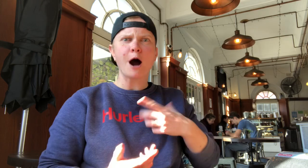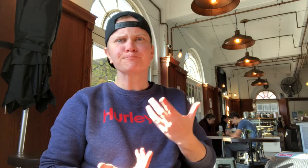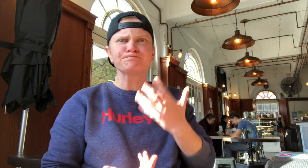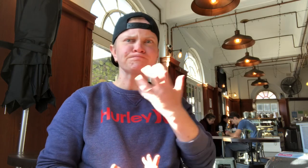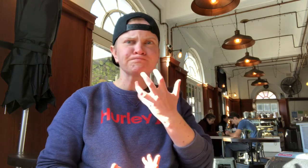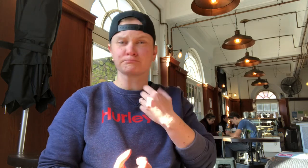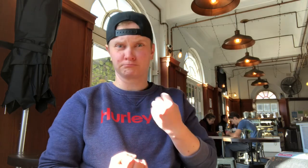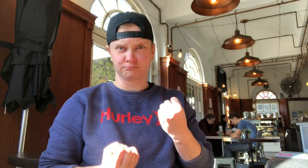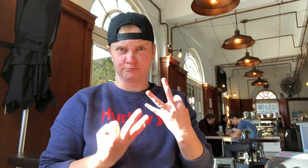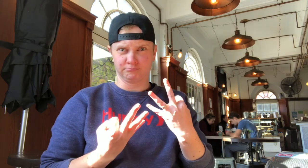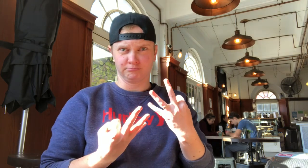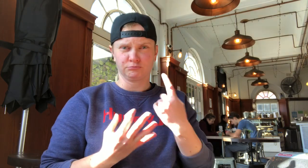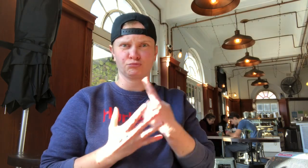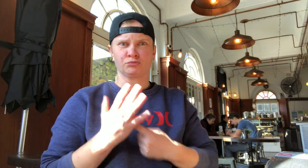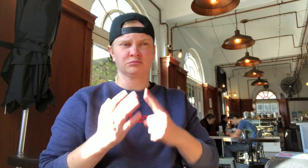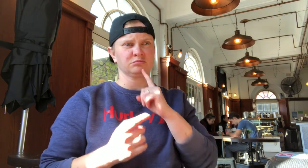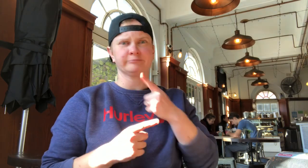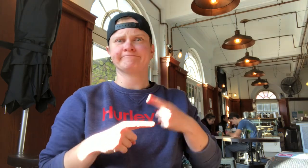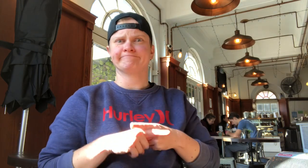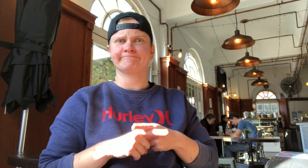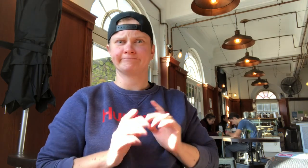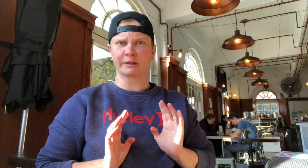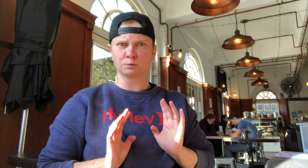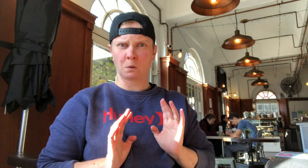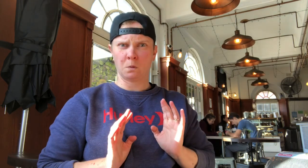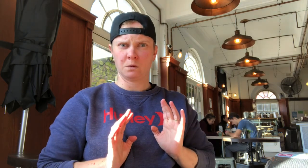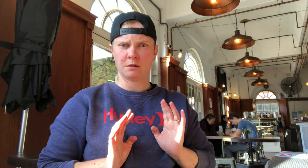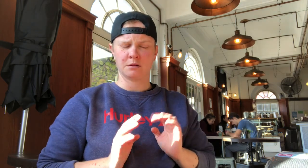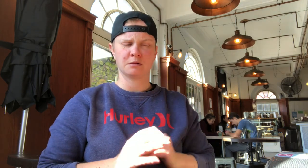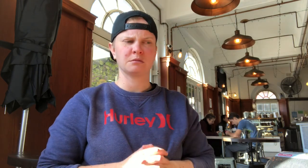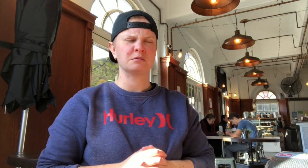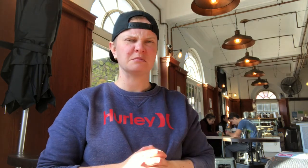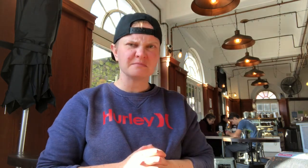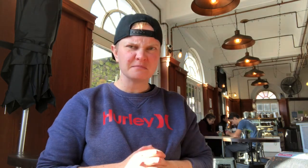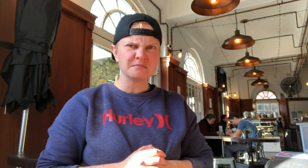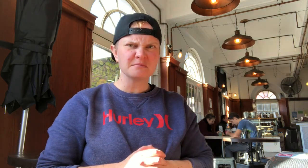from Dr Hayes himself to explain why... I only received that he had clashed his plans with the date, that's all. What?....